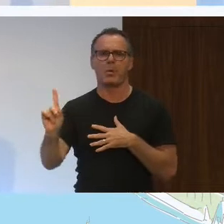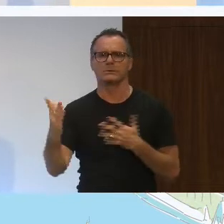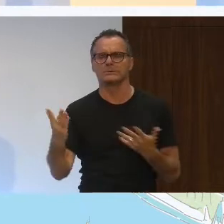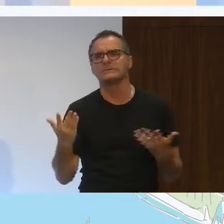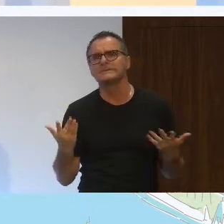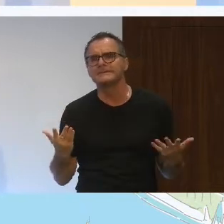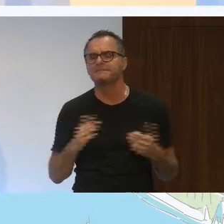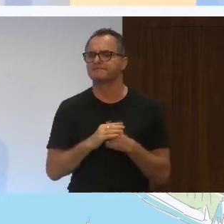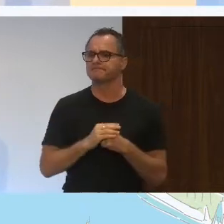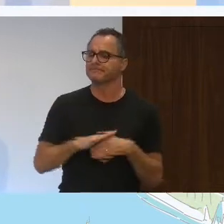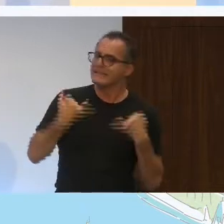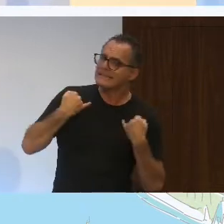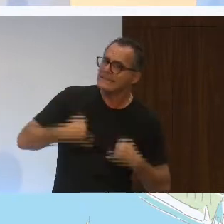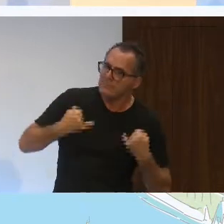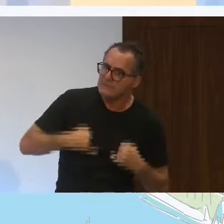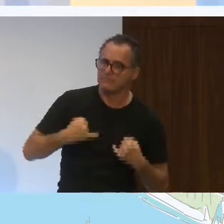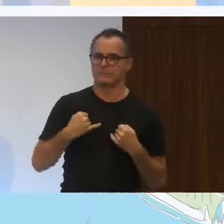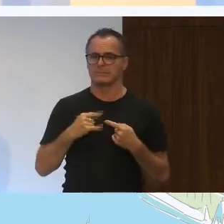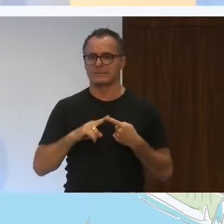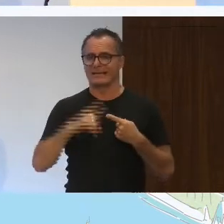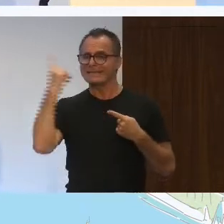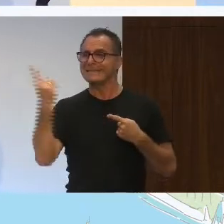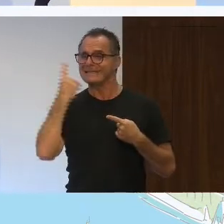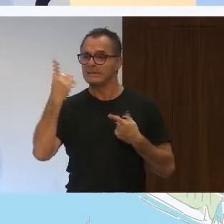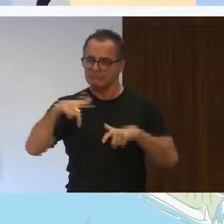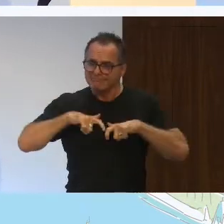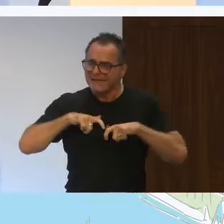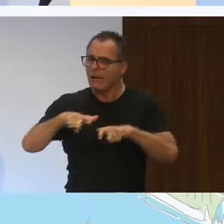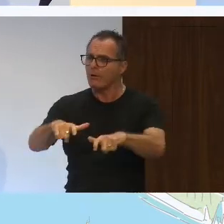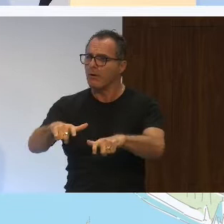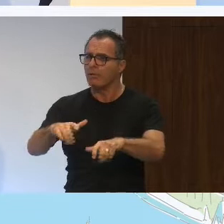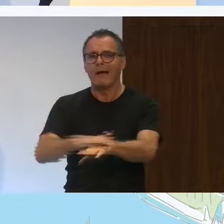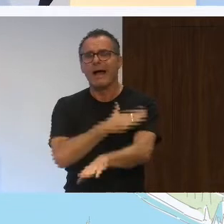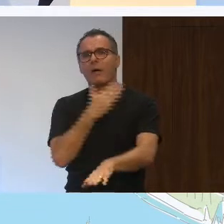their symptoms, the dizziness last a few hours.